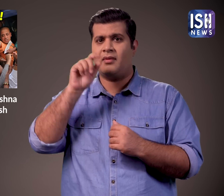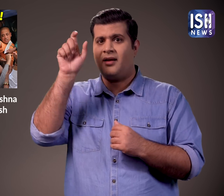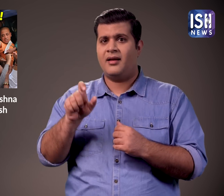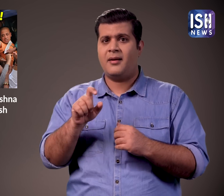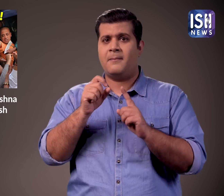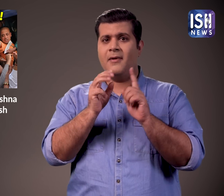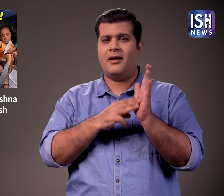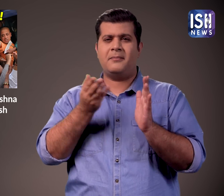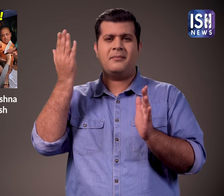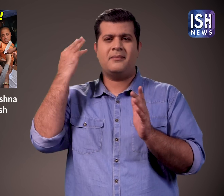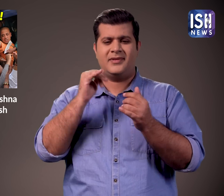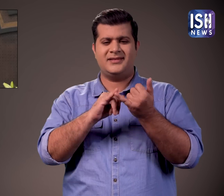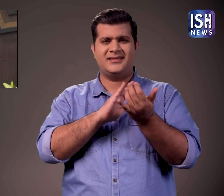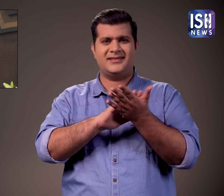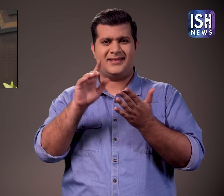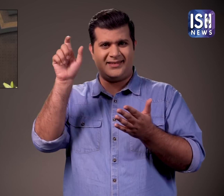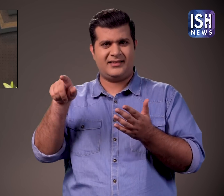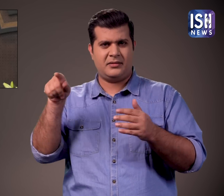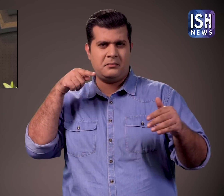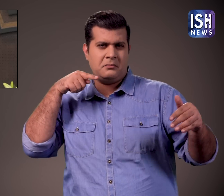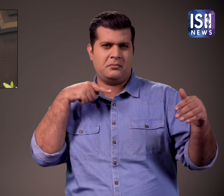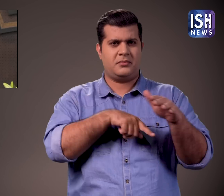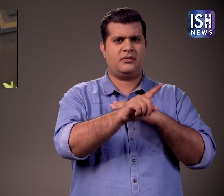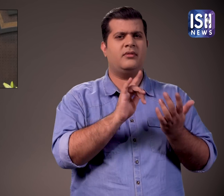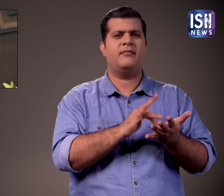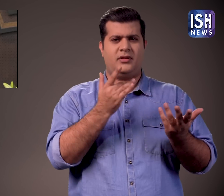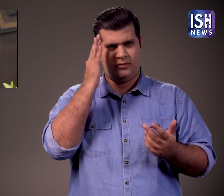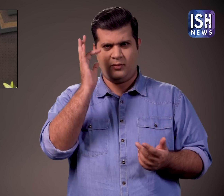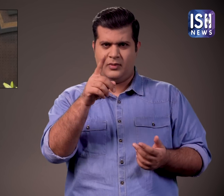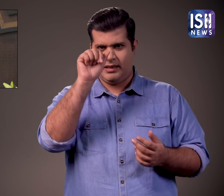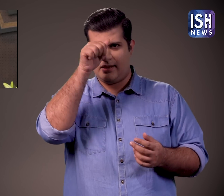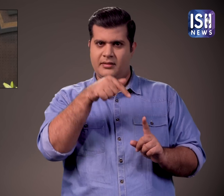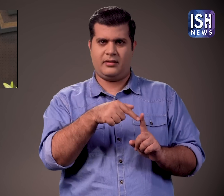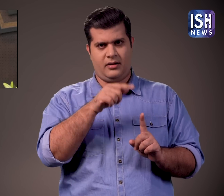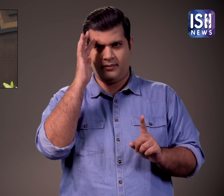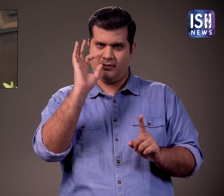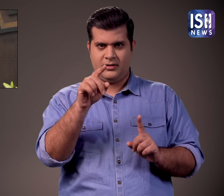You also know that former PM Sheikh Hasina had fled into India.